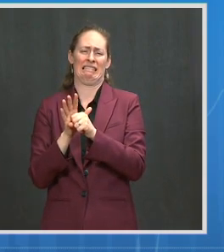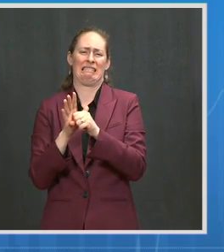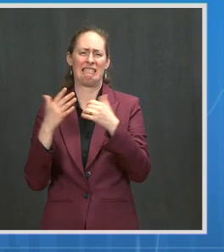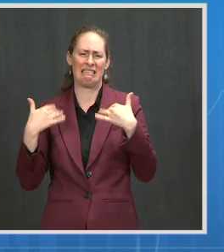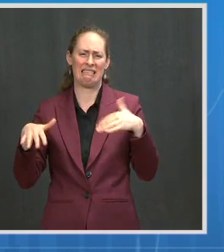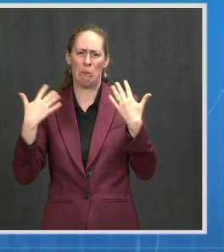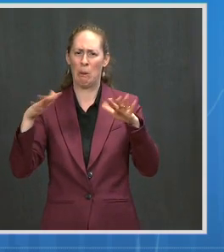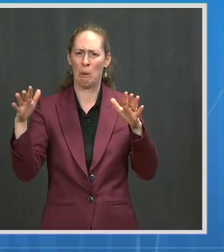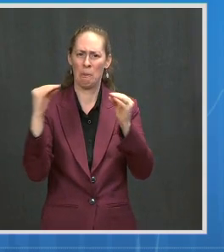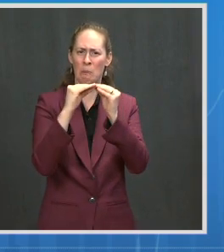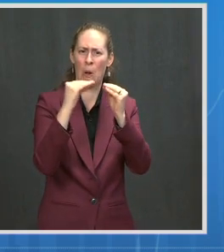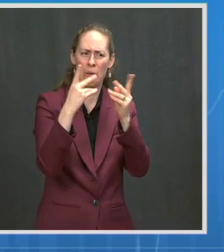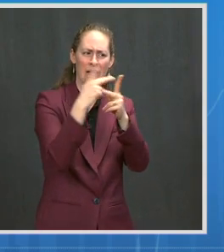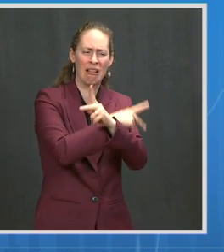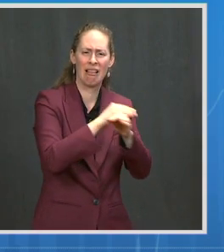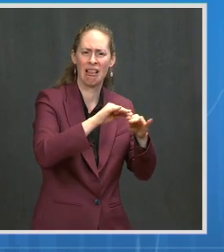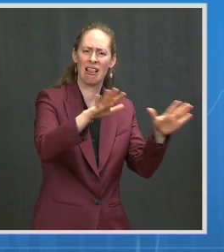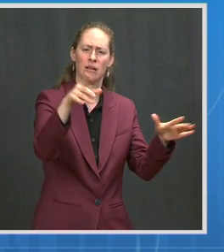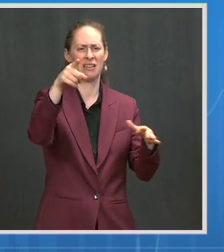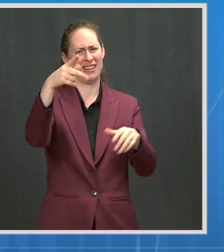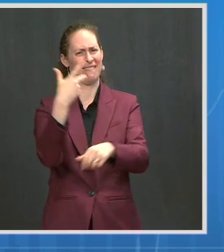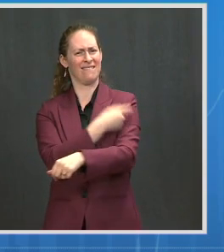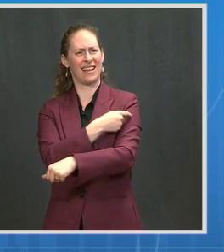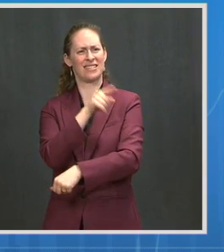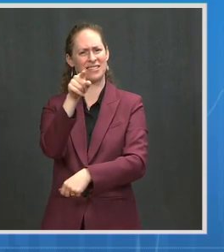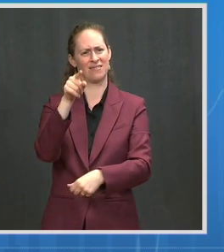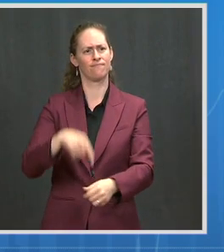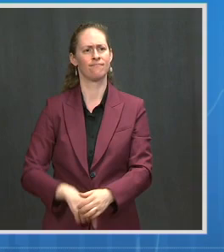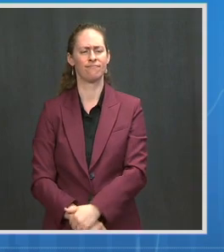the protection they need to return to closer-to-normal lives.